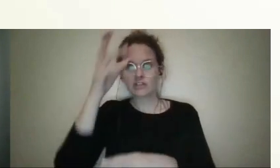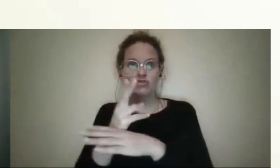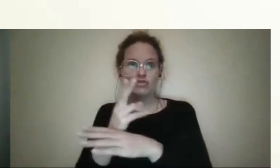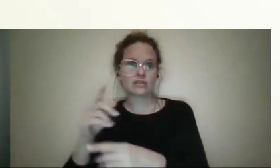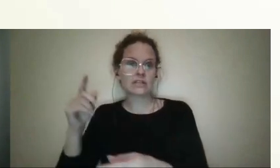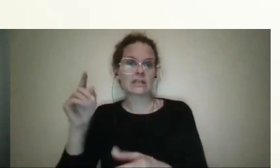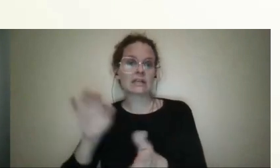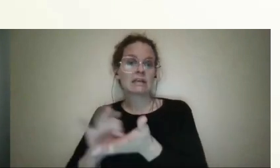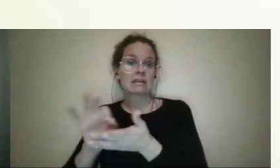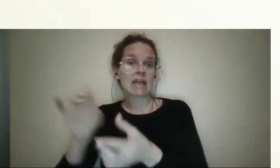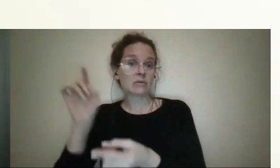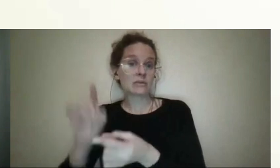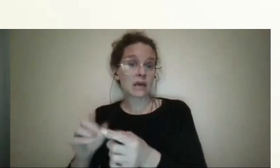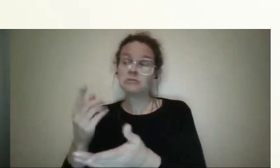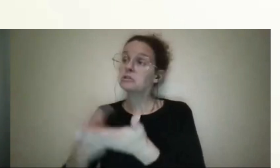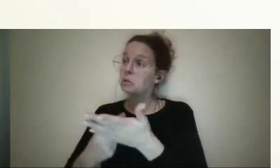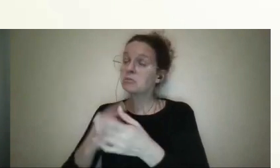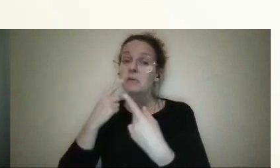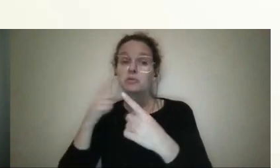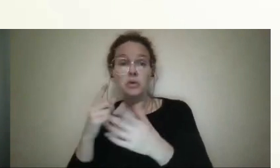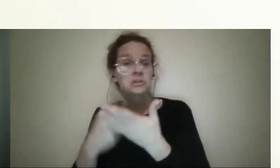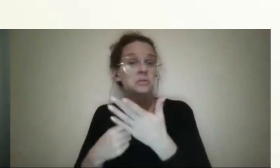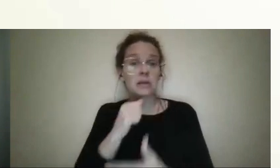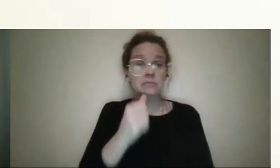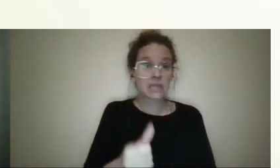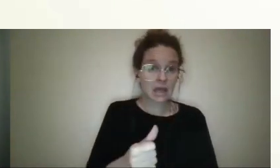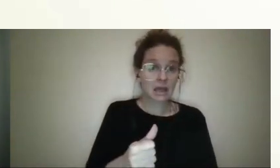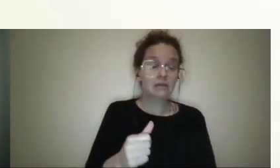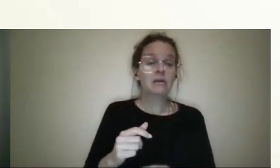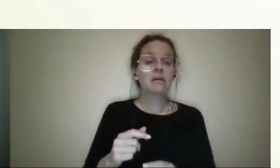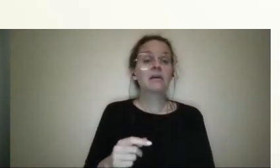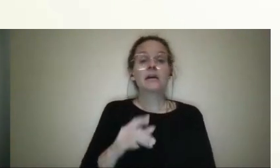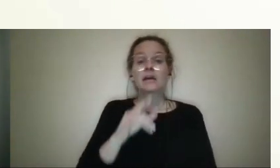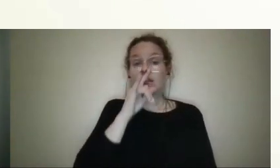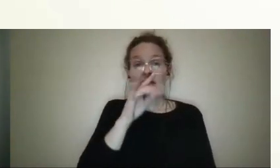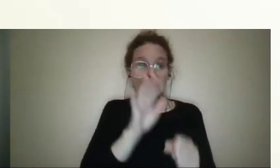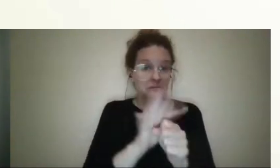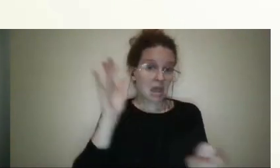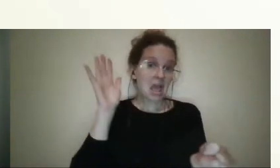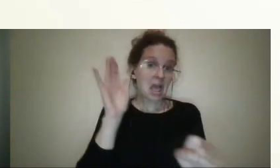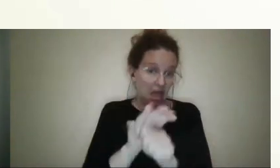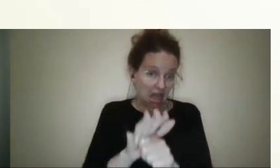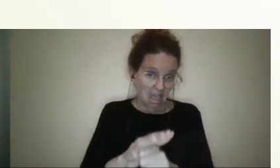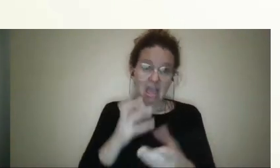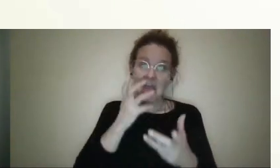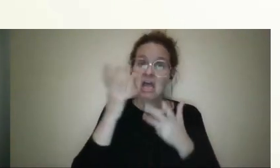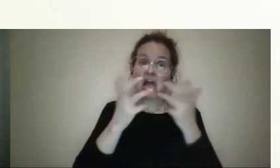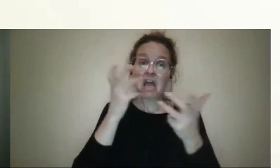sometimes it doesn't. And so then the kid melts down. I use the first-then.